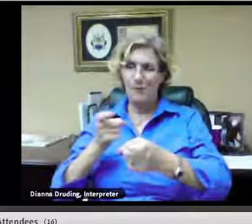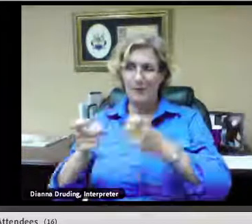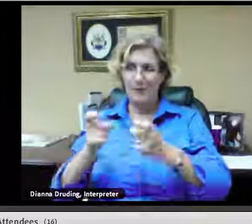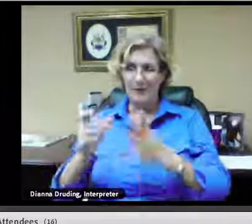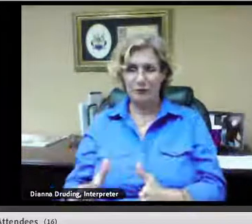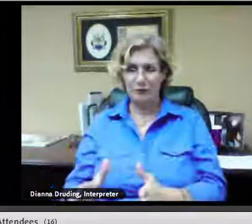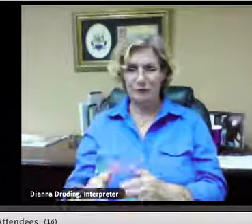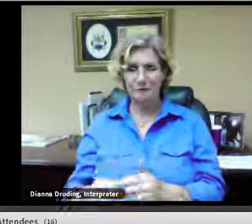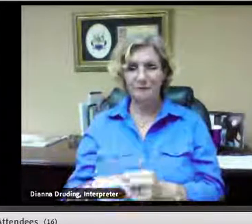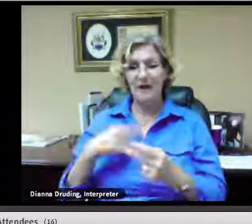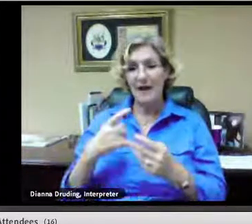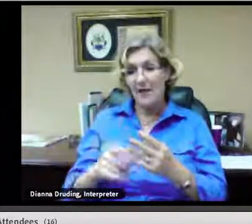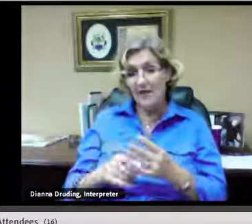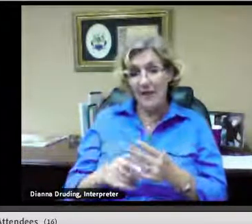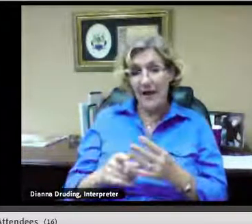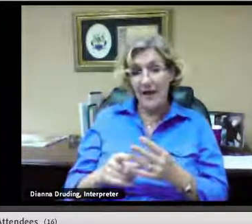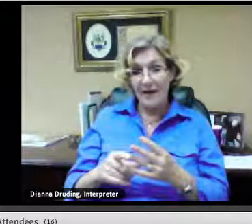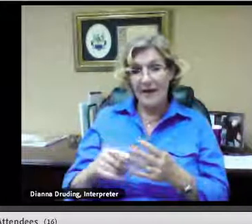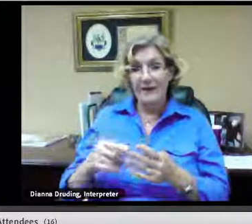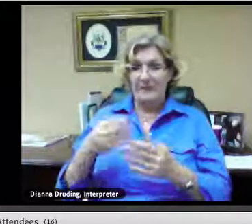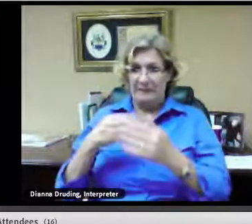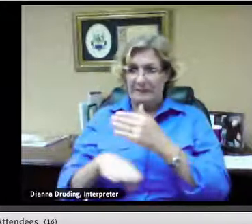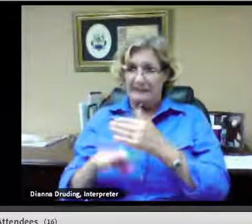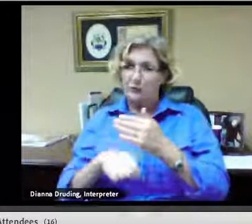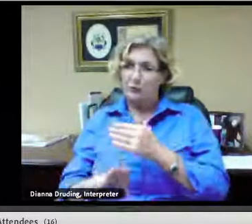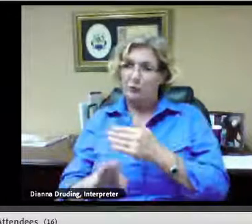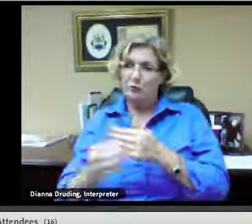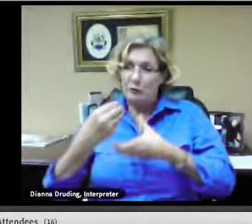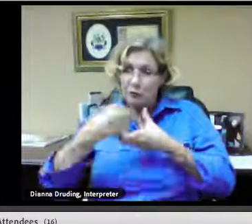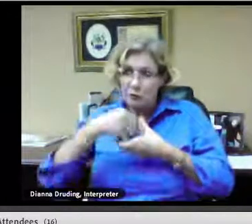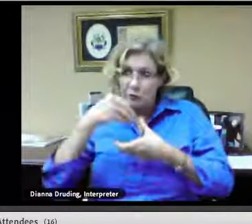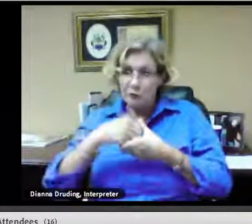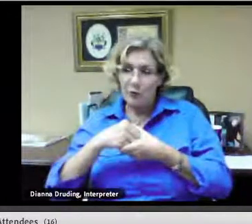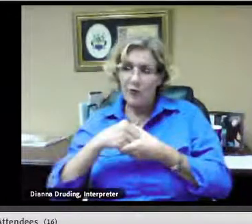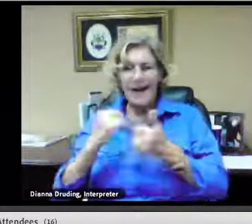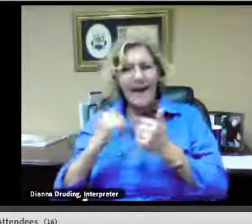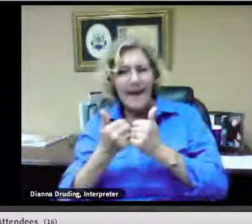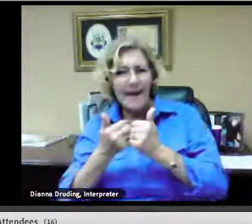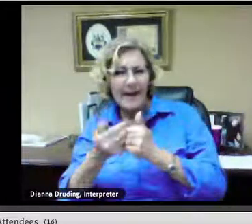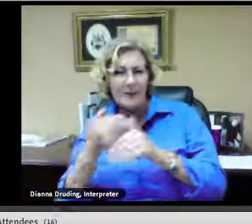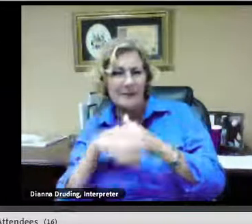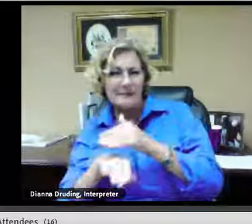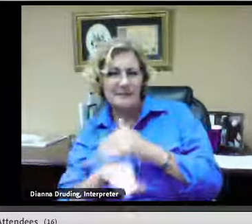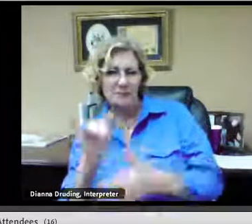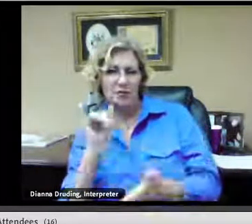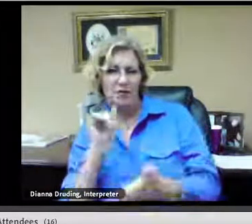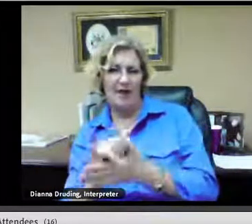that internal component. Like, how accessible is that person, and how accessible is your library